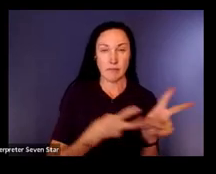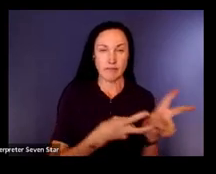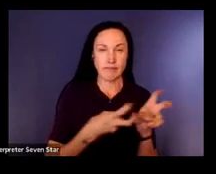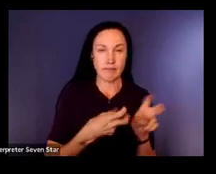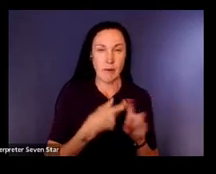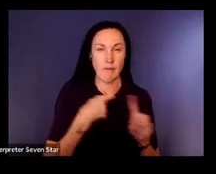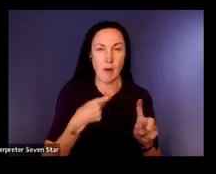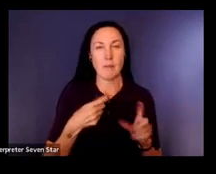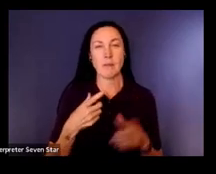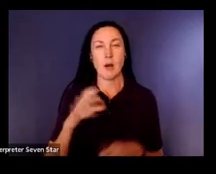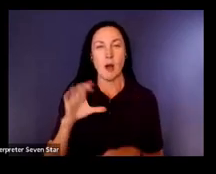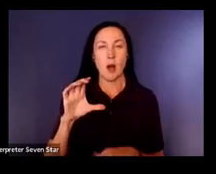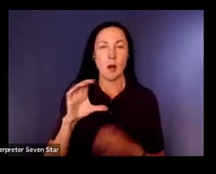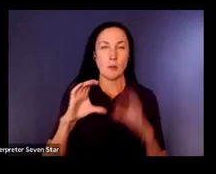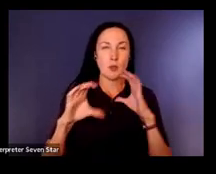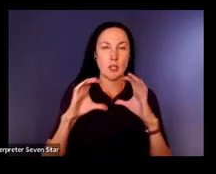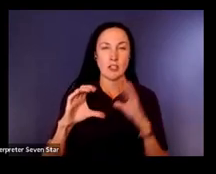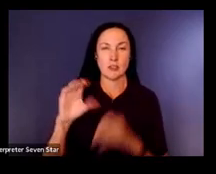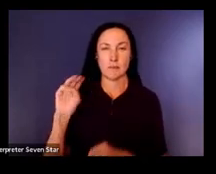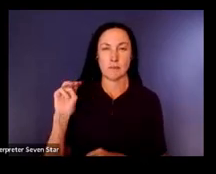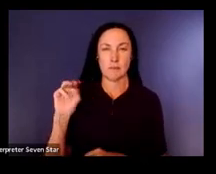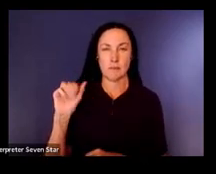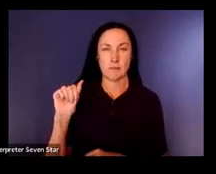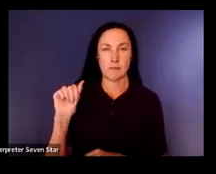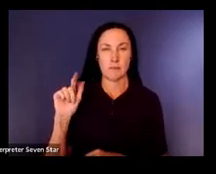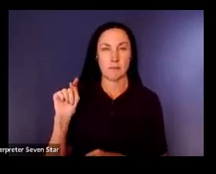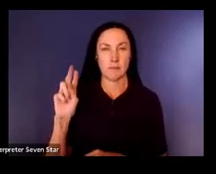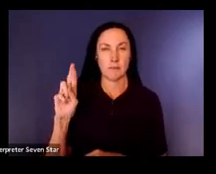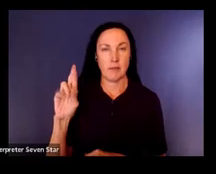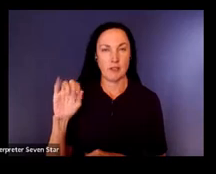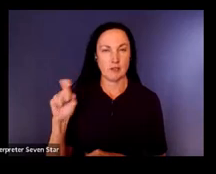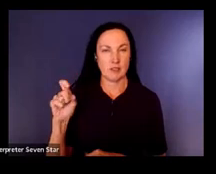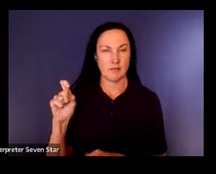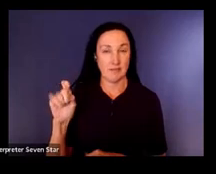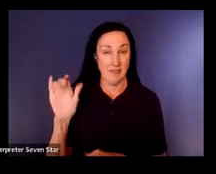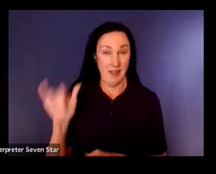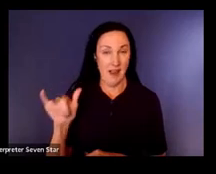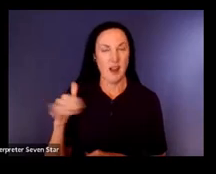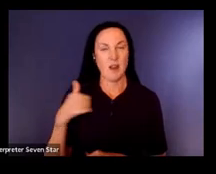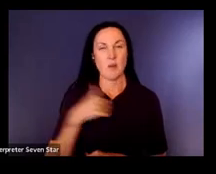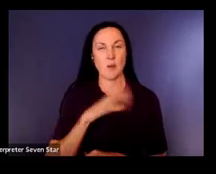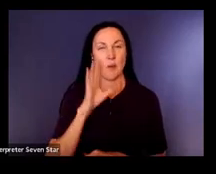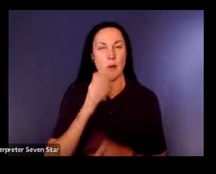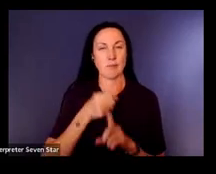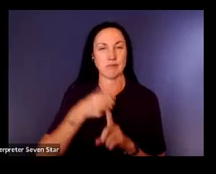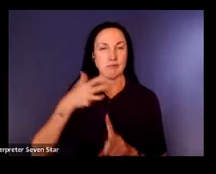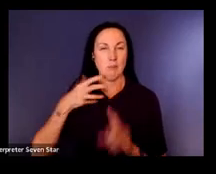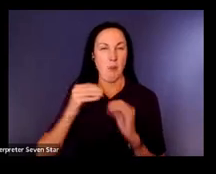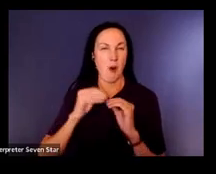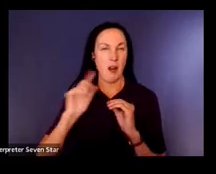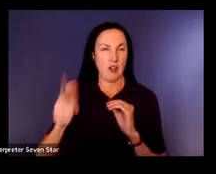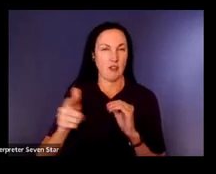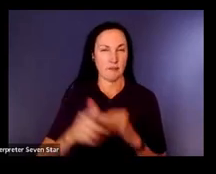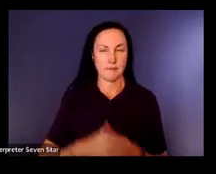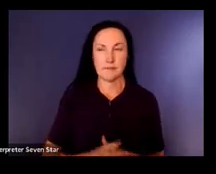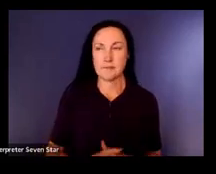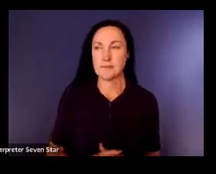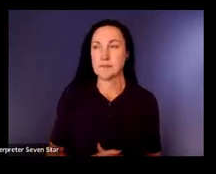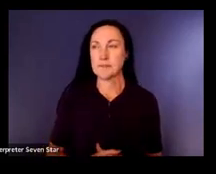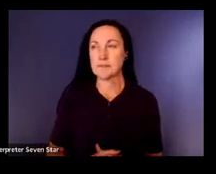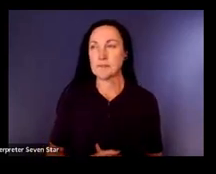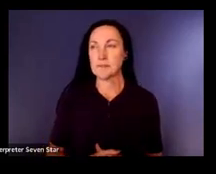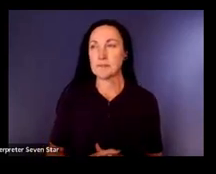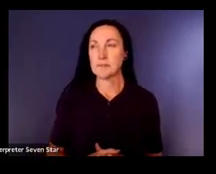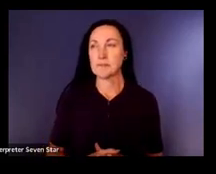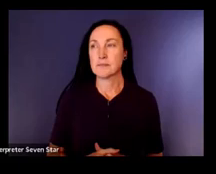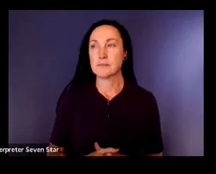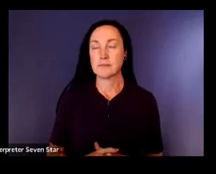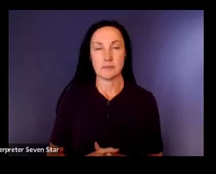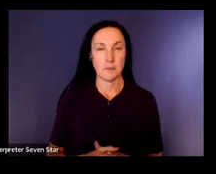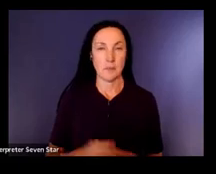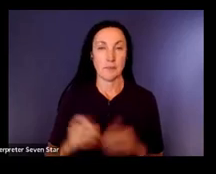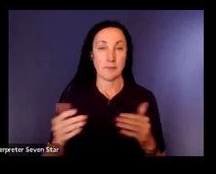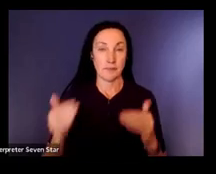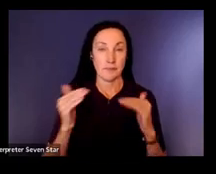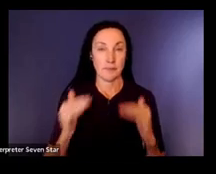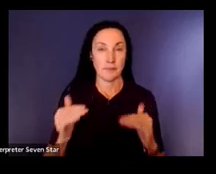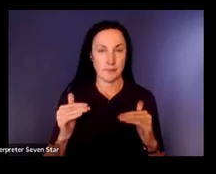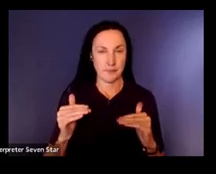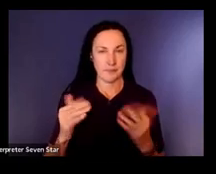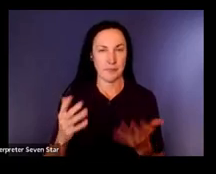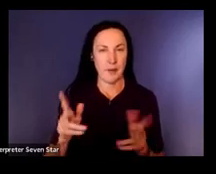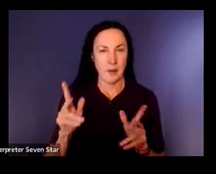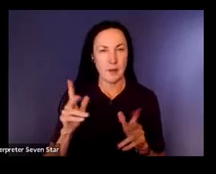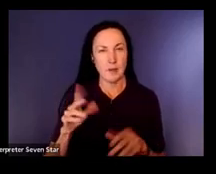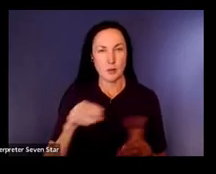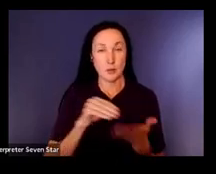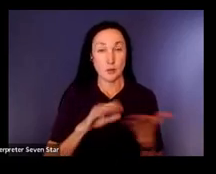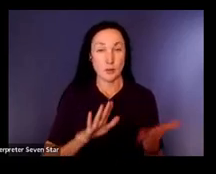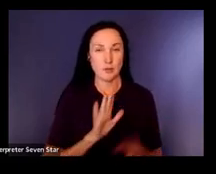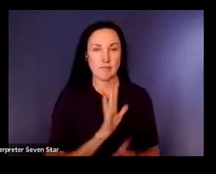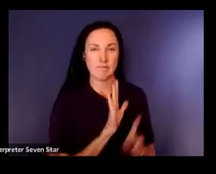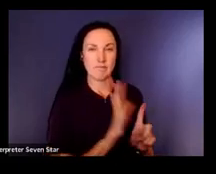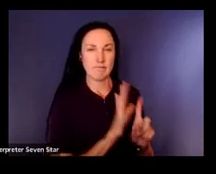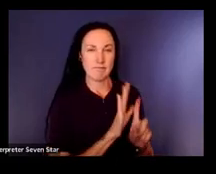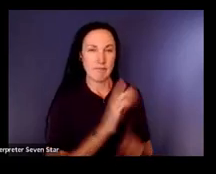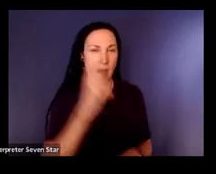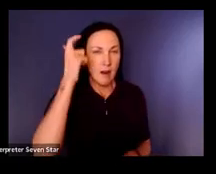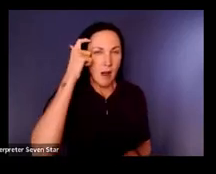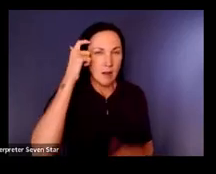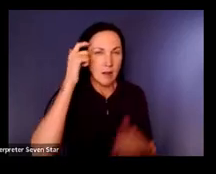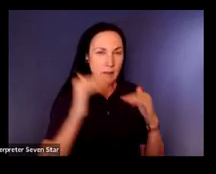What is this student's cognitive level? I'll hear people ask that question. So here's